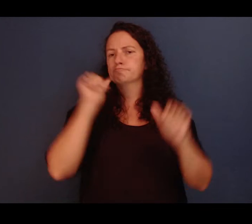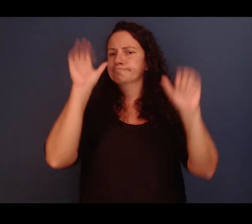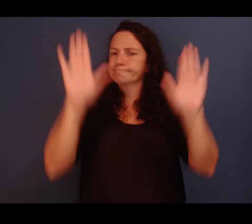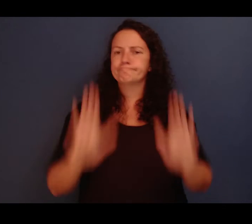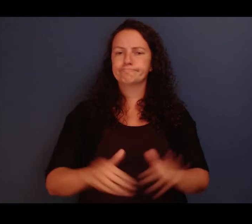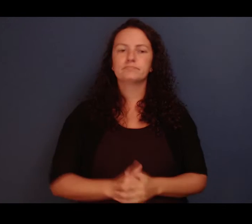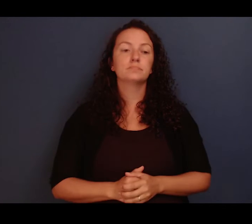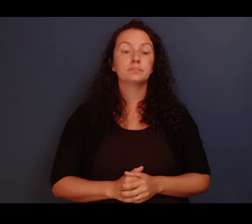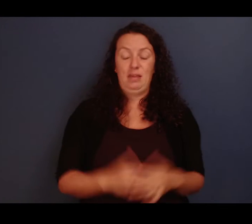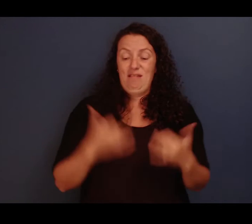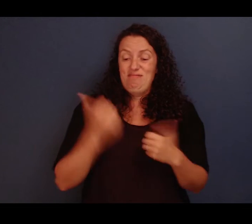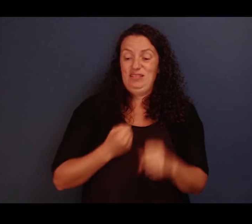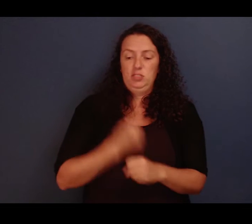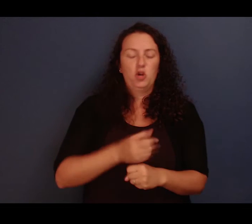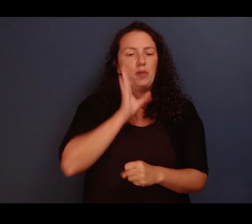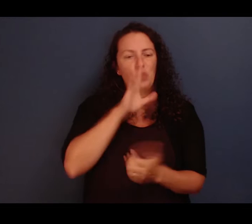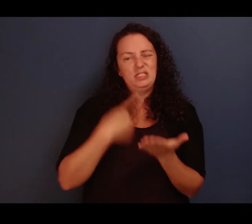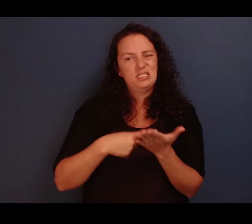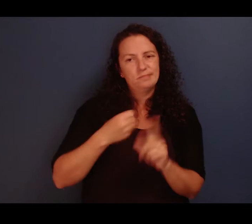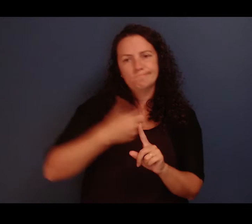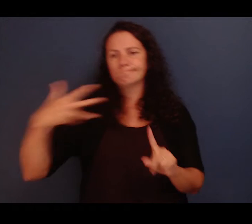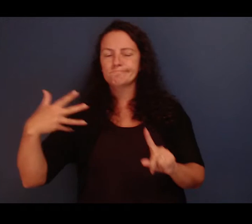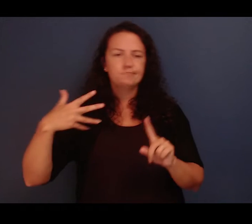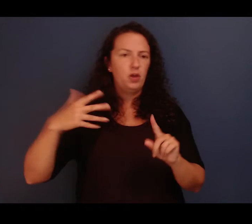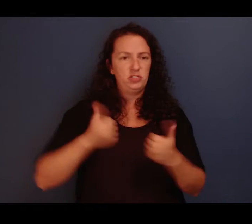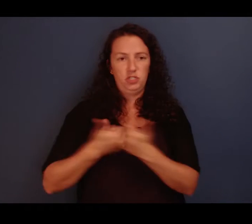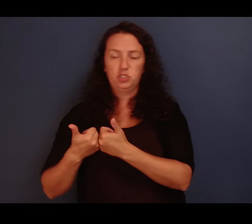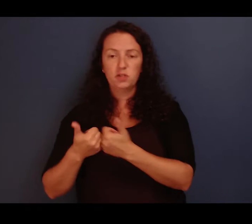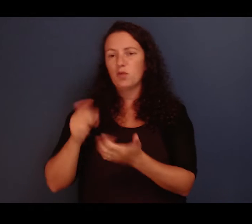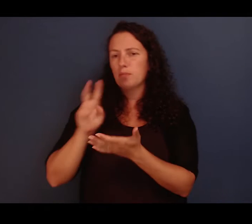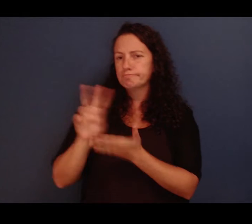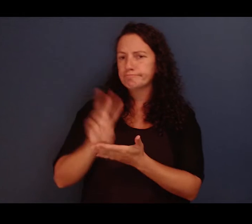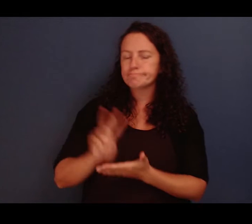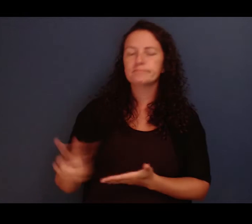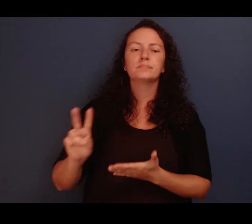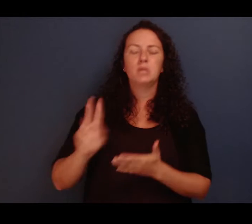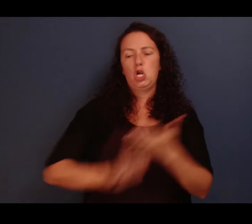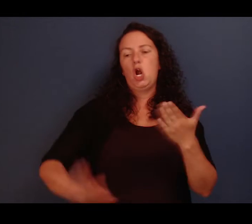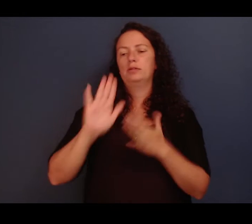This year, I will be talking more about these macro challenges in my bi-weekly College messages.